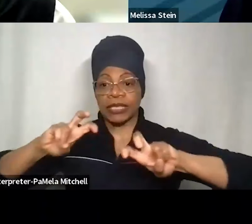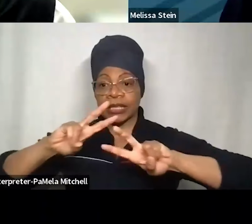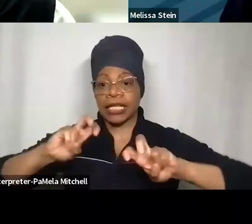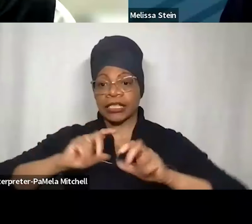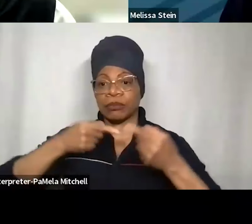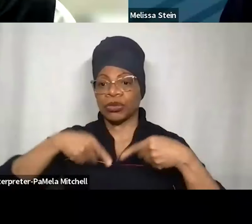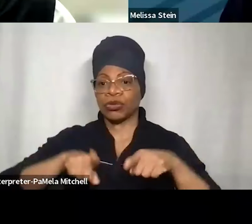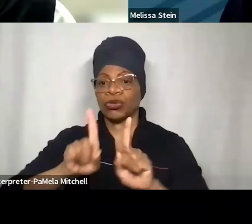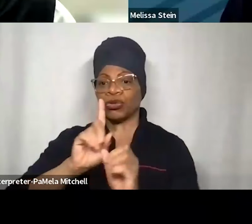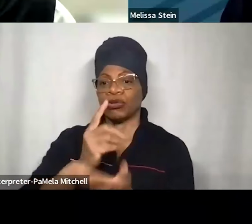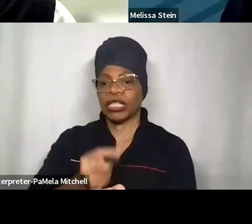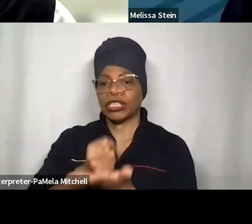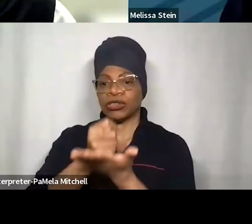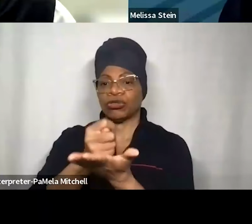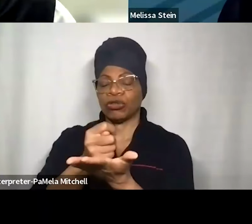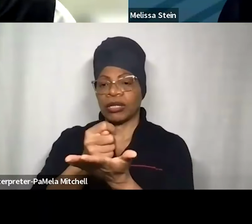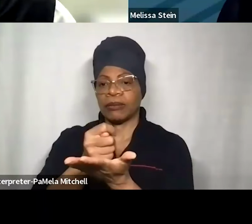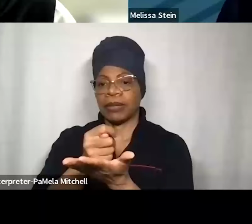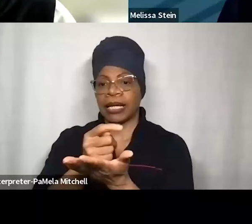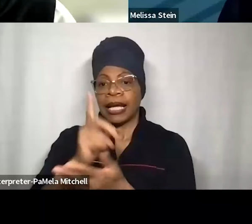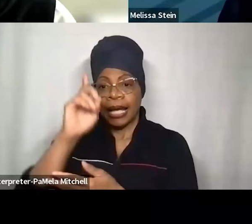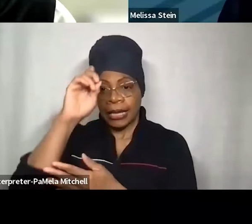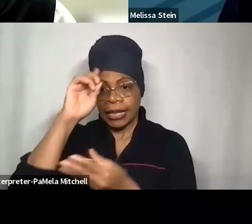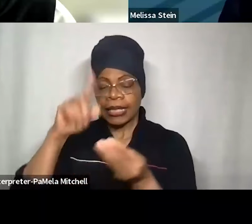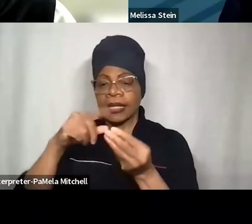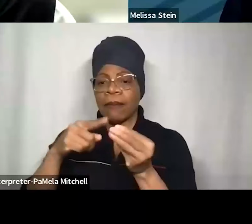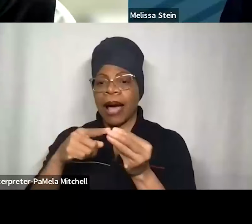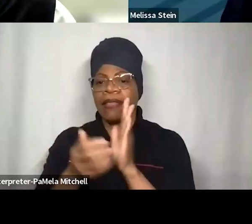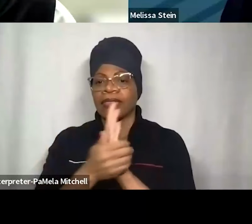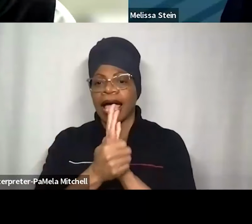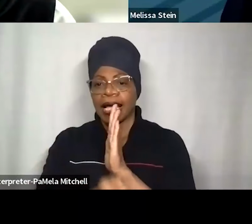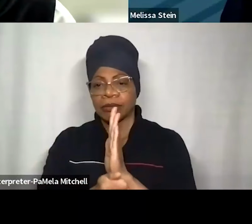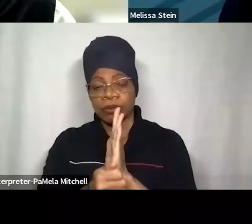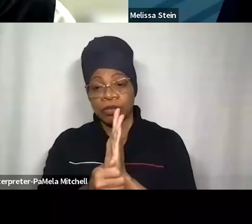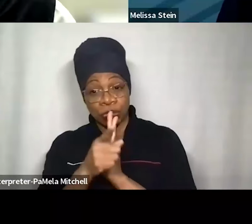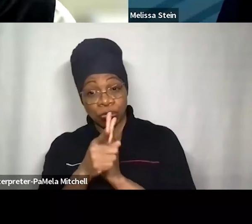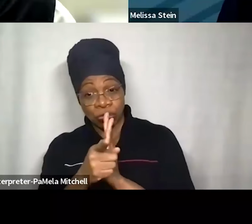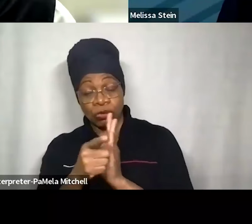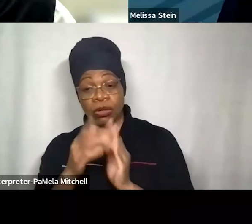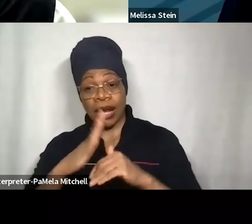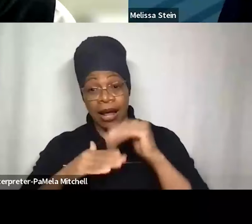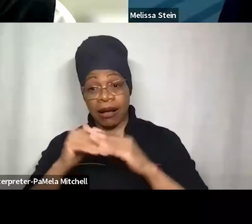and what that made me think about was the SBIRT and would you be comfortable sharing more about the SBIRT